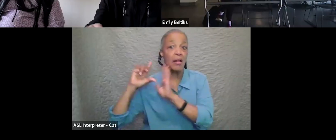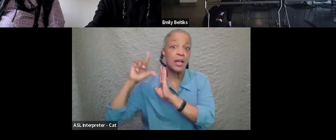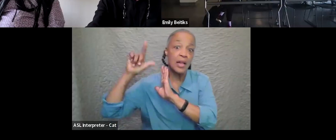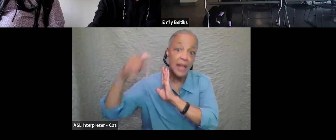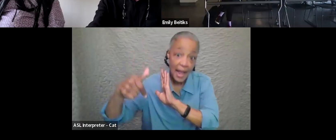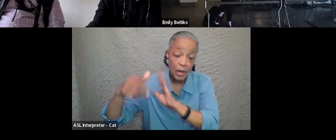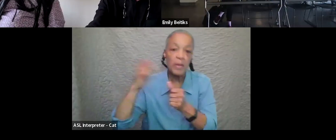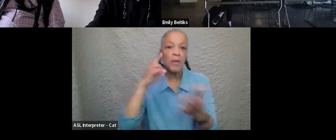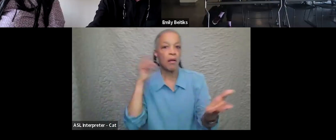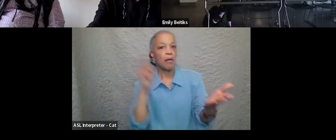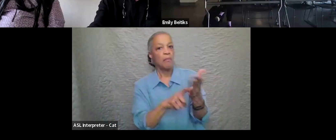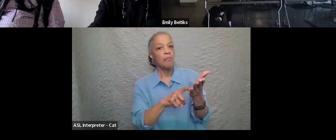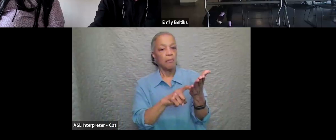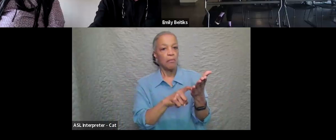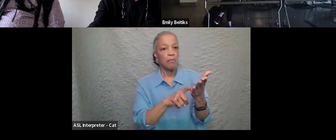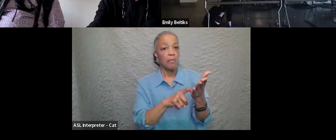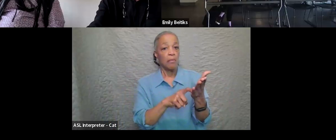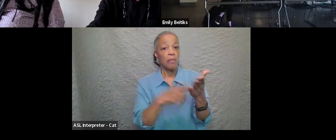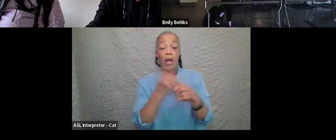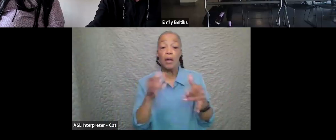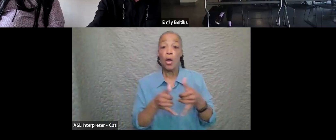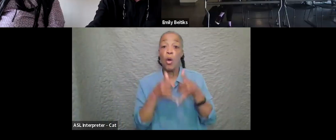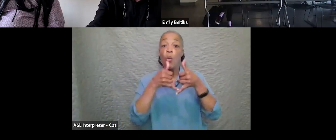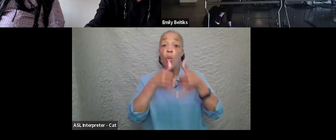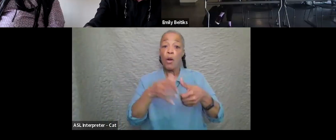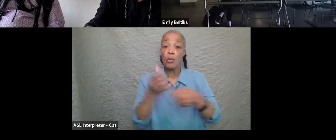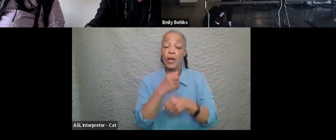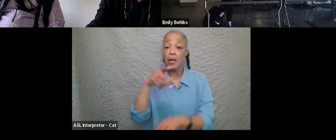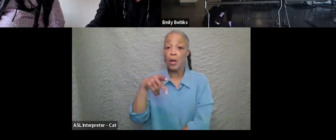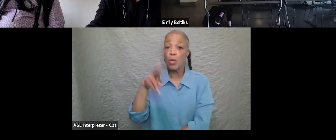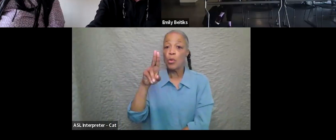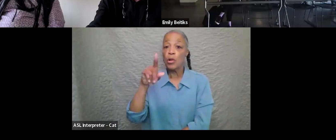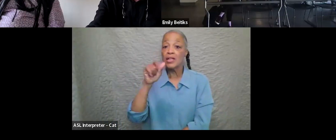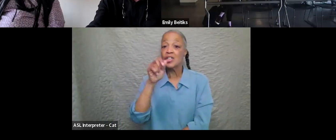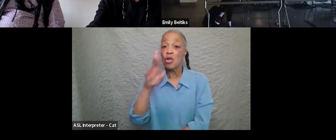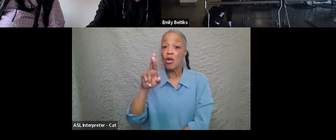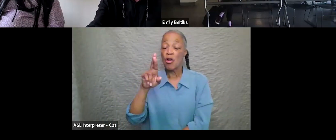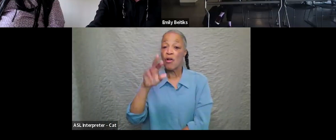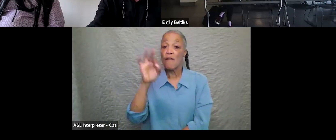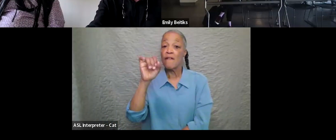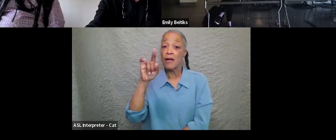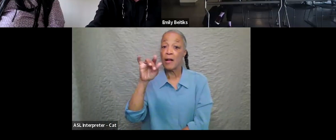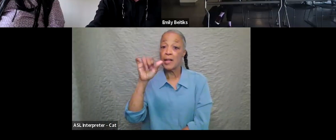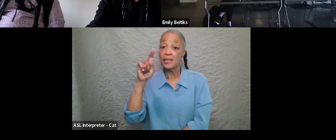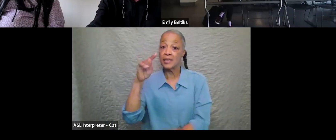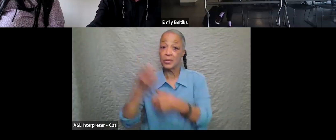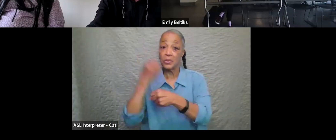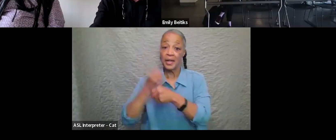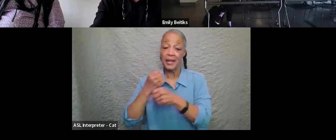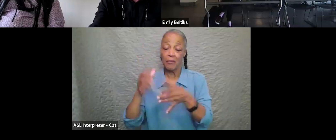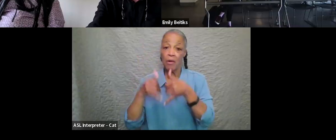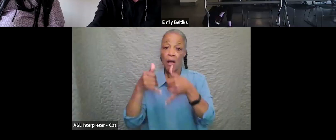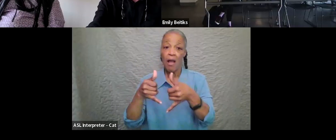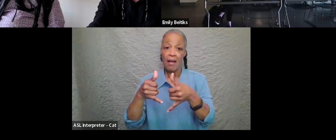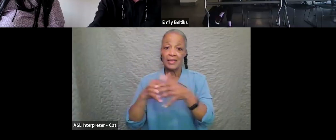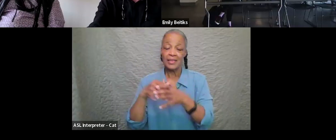Got an award-winning Pulitzer finalist-winning series in The Seattle Times.